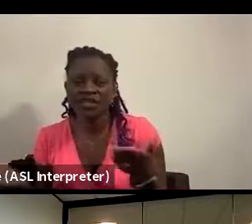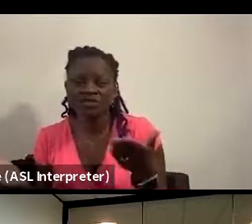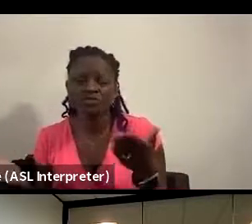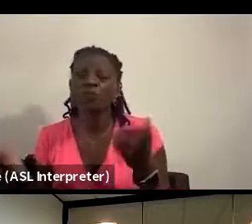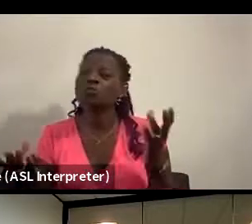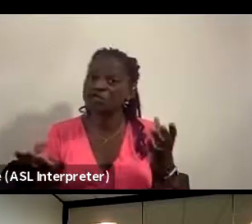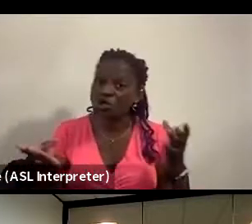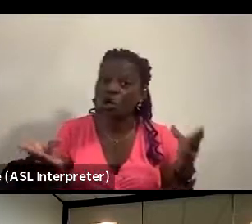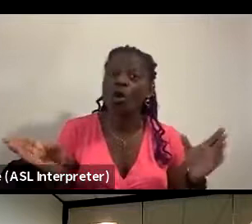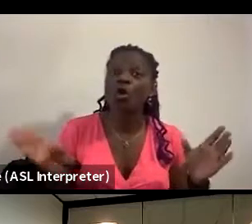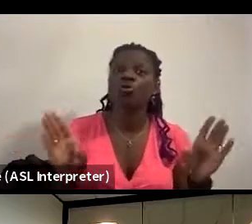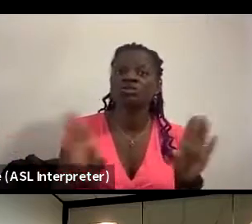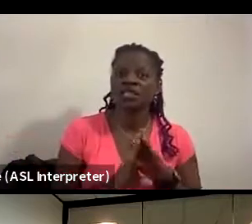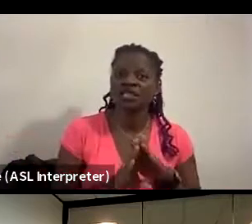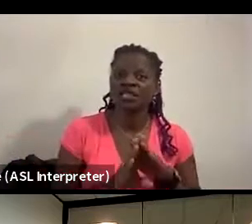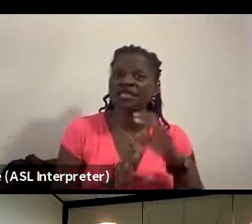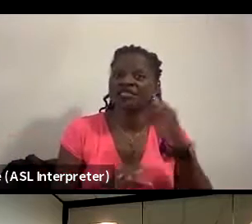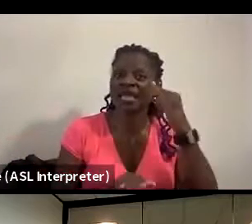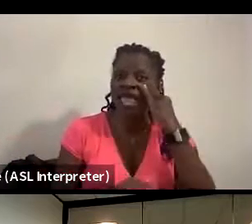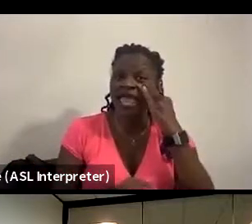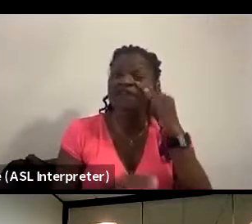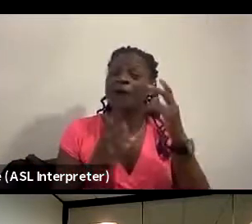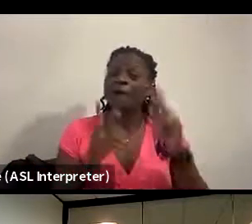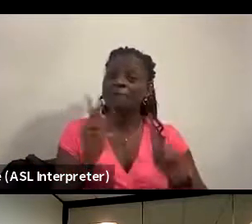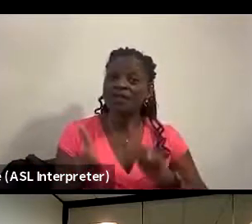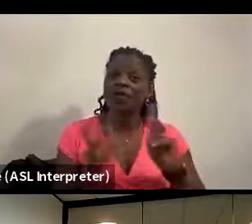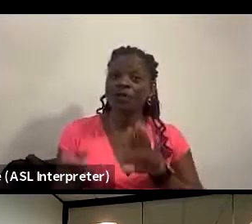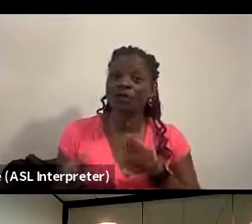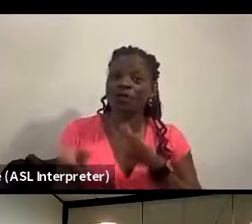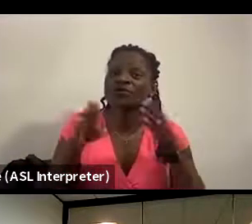And that's what happens with coronavirus disease when you have people who are unvaccinated.